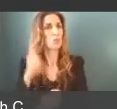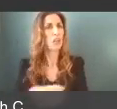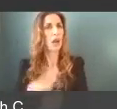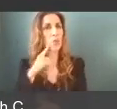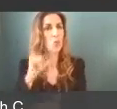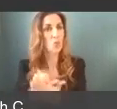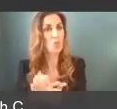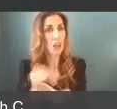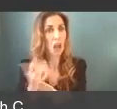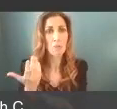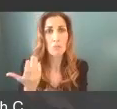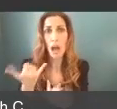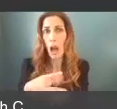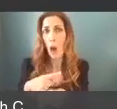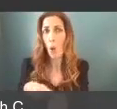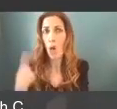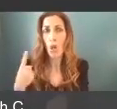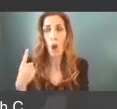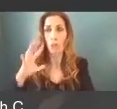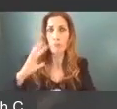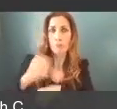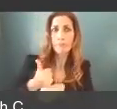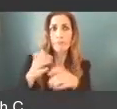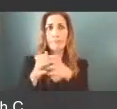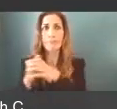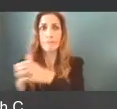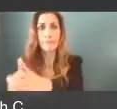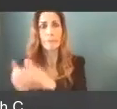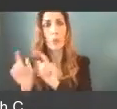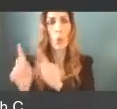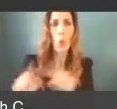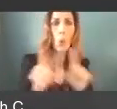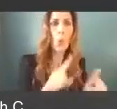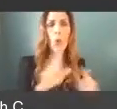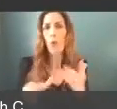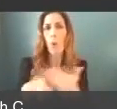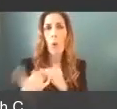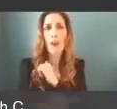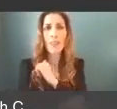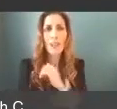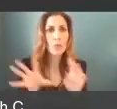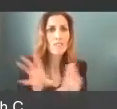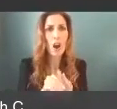how long it took to get up and running and all that the County had to do to get that effort in motion.